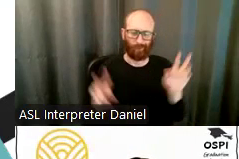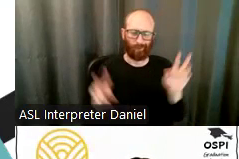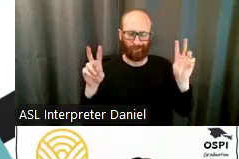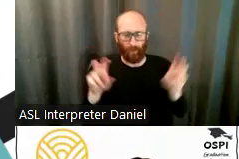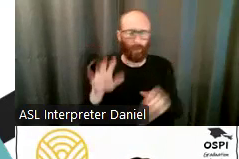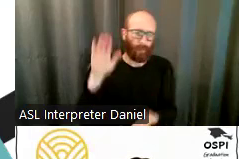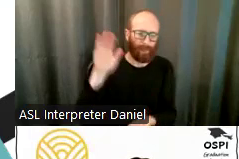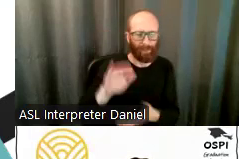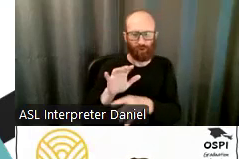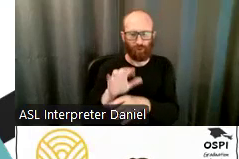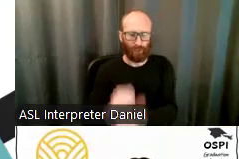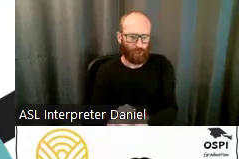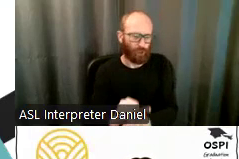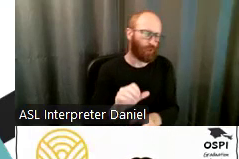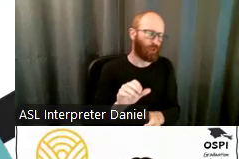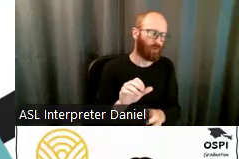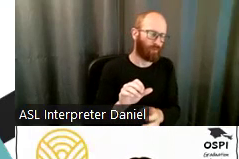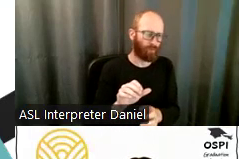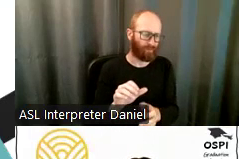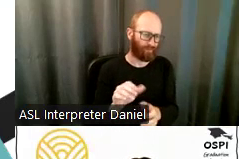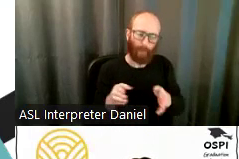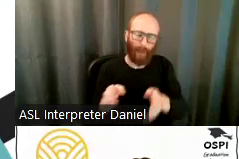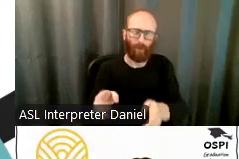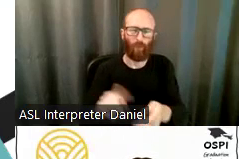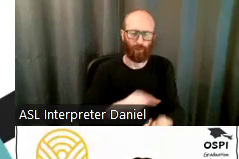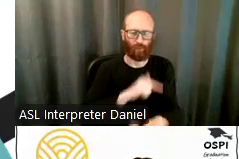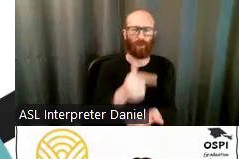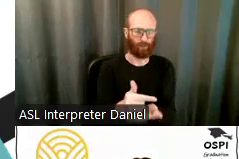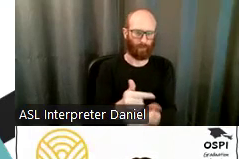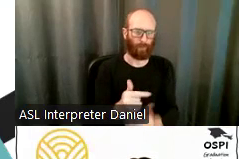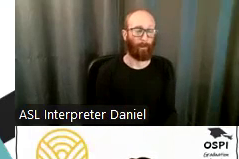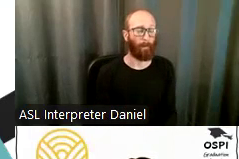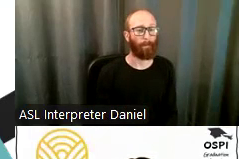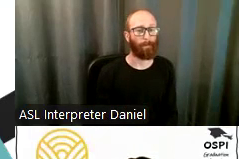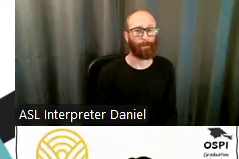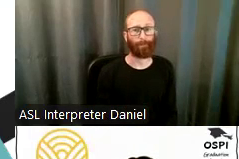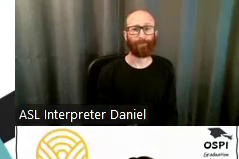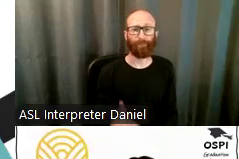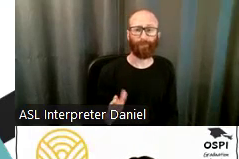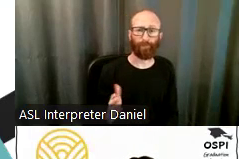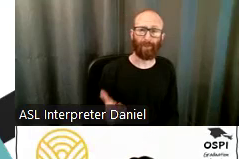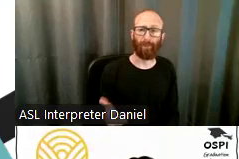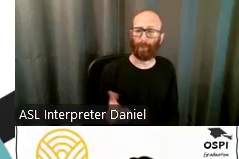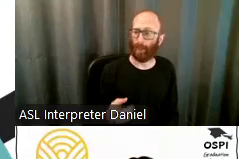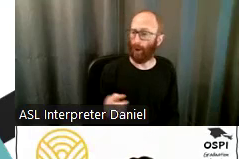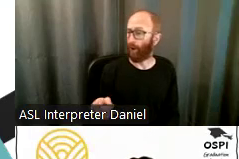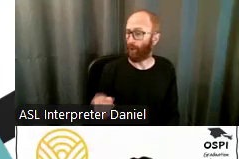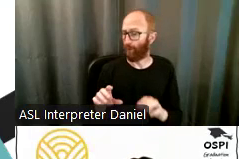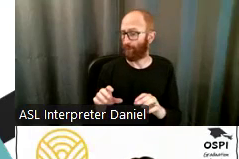Pathways to graduation. That might be 'Oh you take this one set of classes,